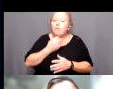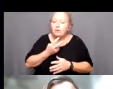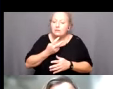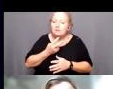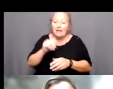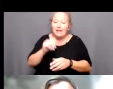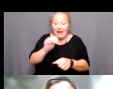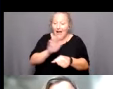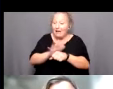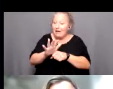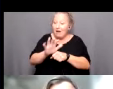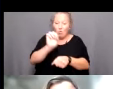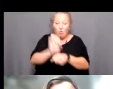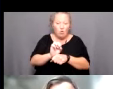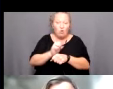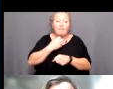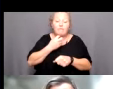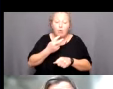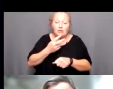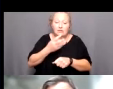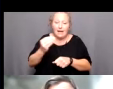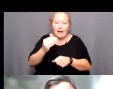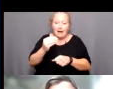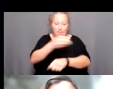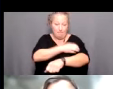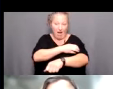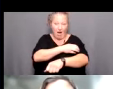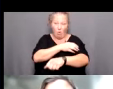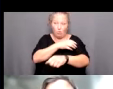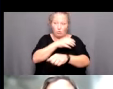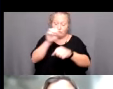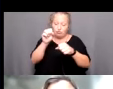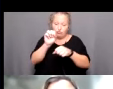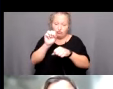voice in a power structure at the workplace, which is already very